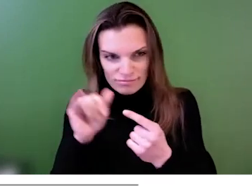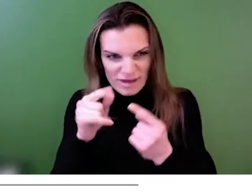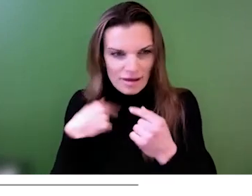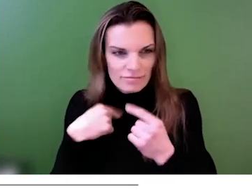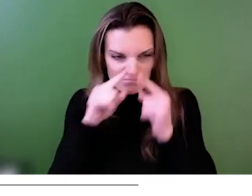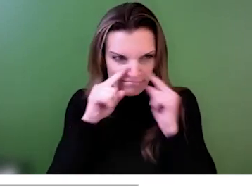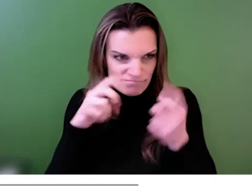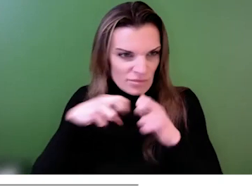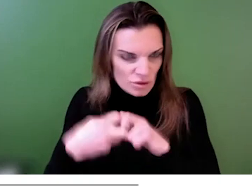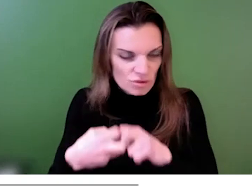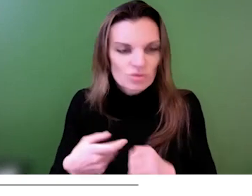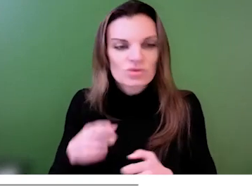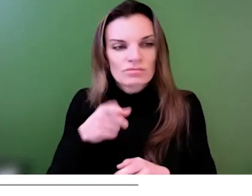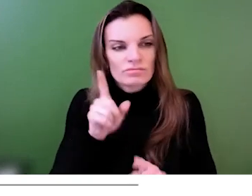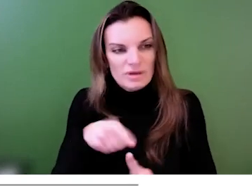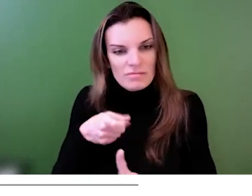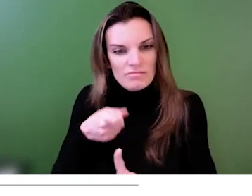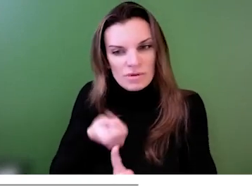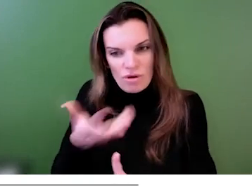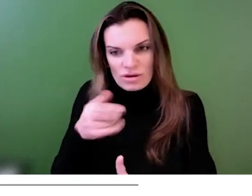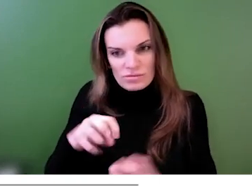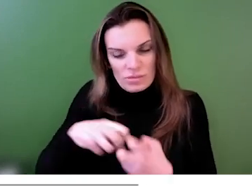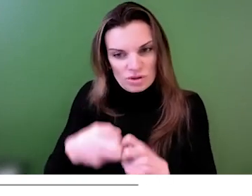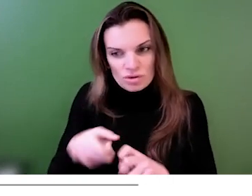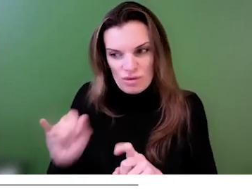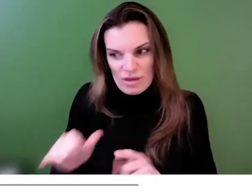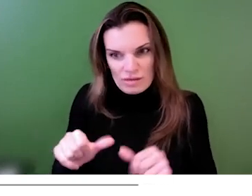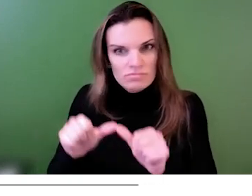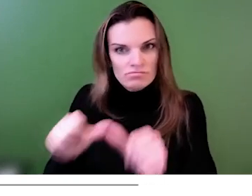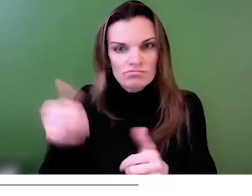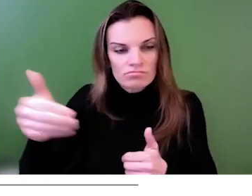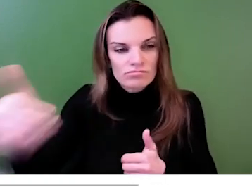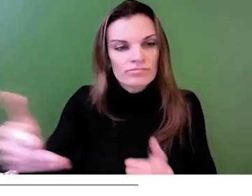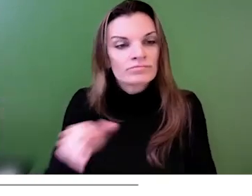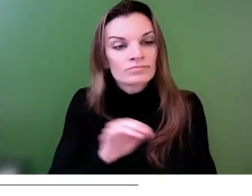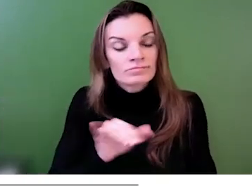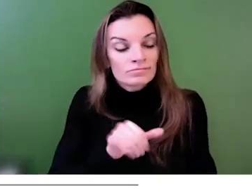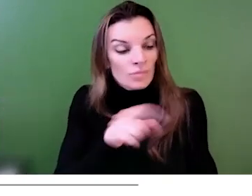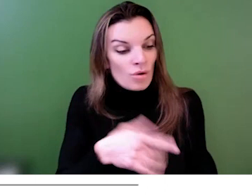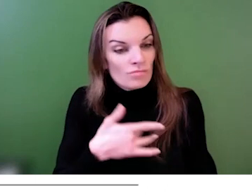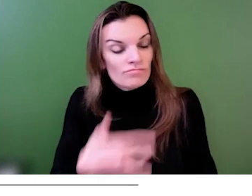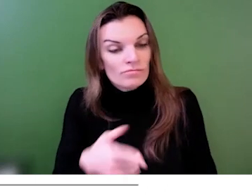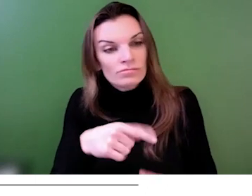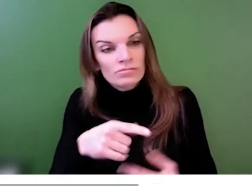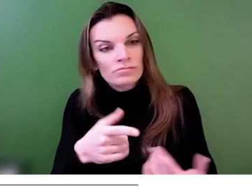rhinitis are risk factors and see socioeconomic risk factors so people who have lower income.